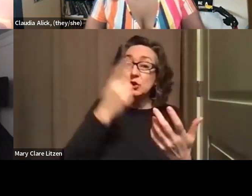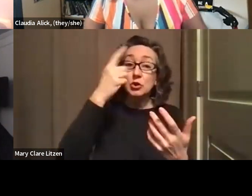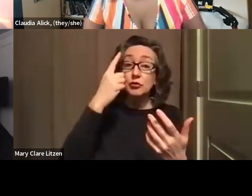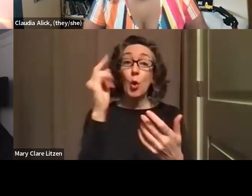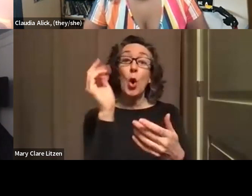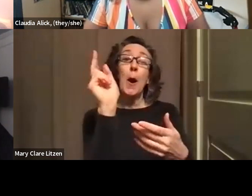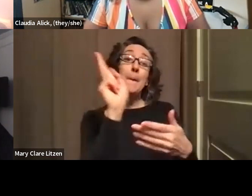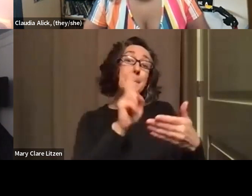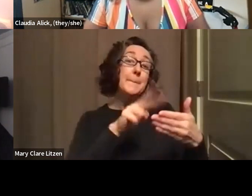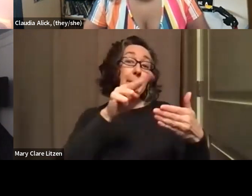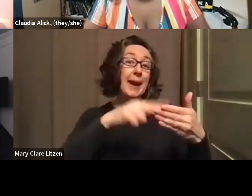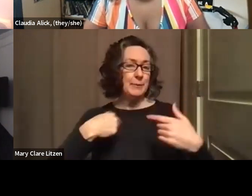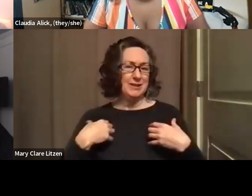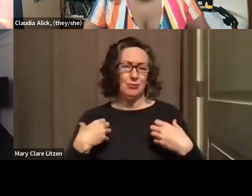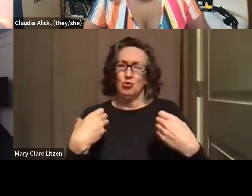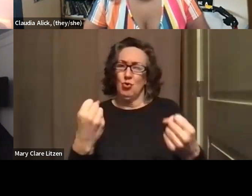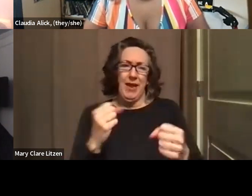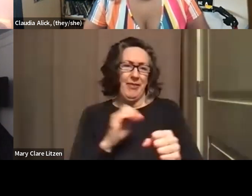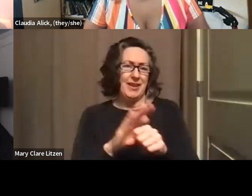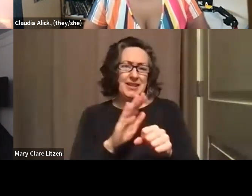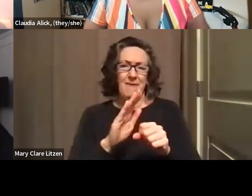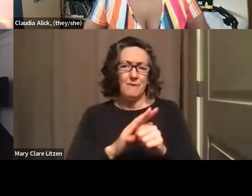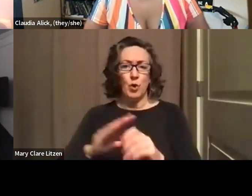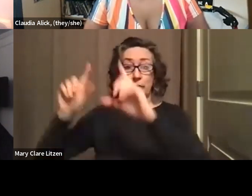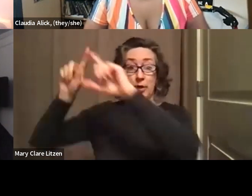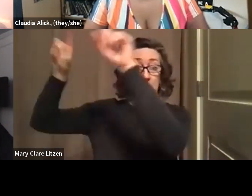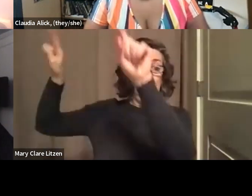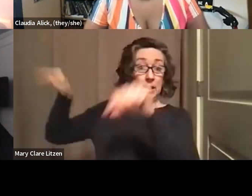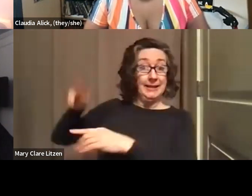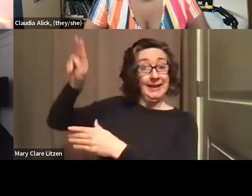because I don't have strength to use an easel without it.